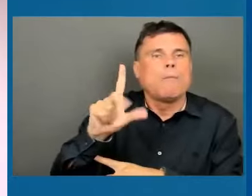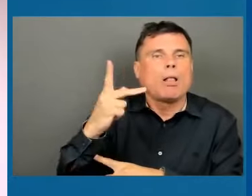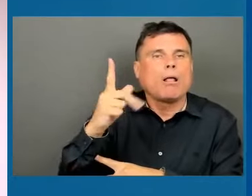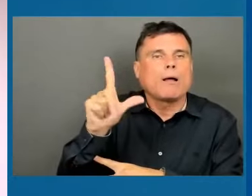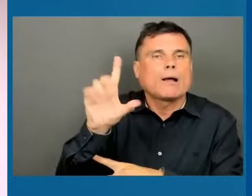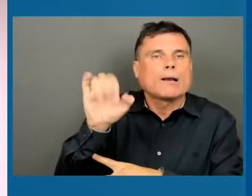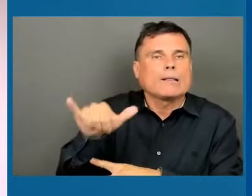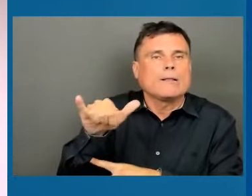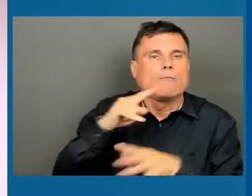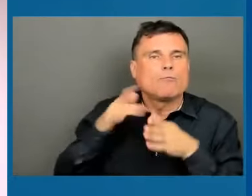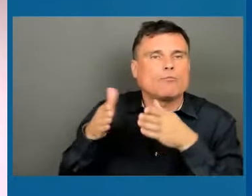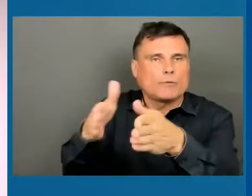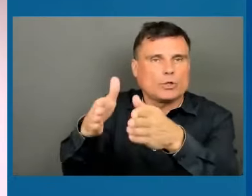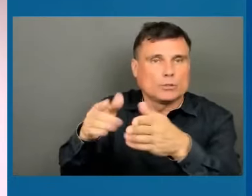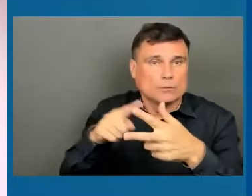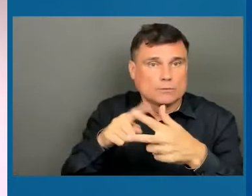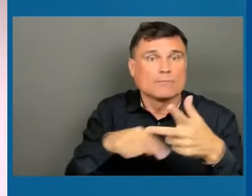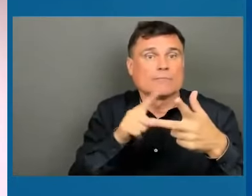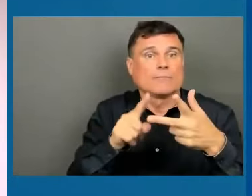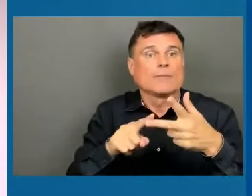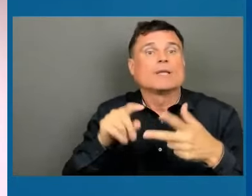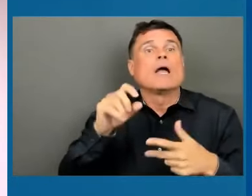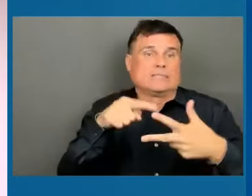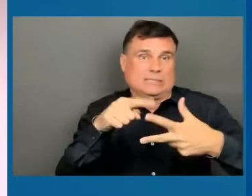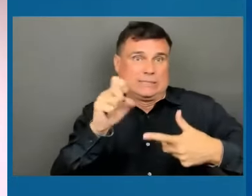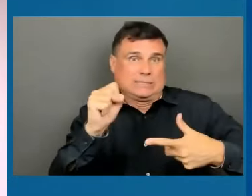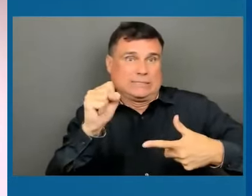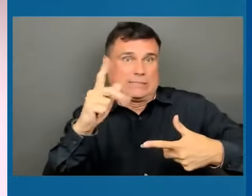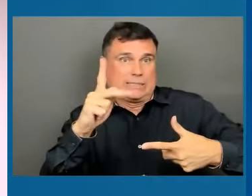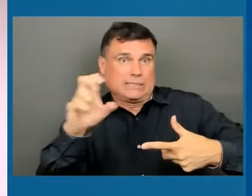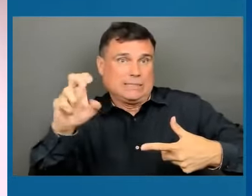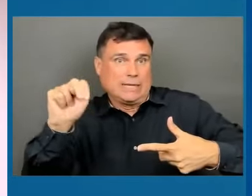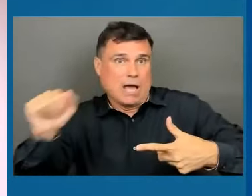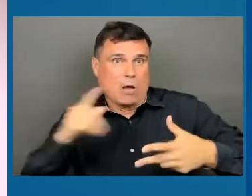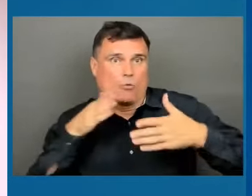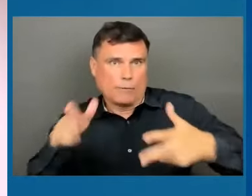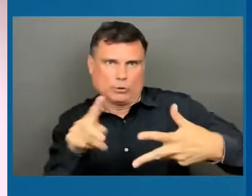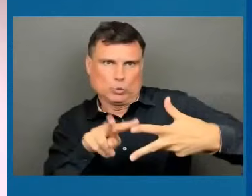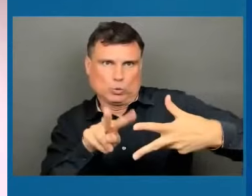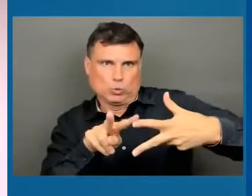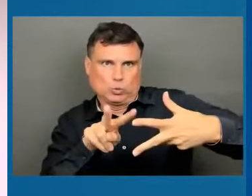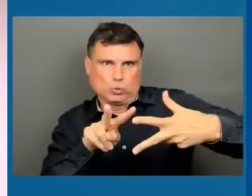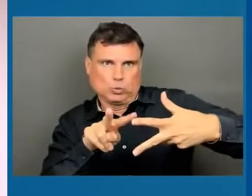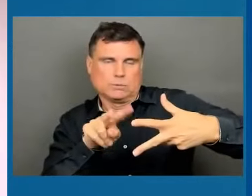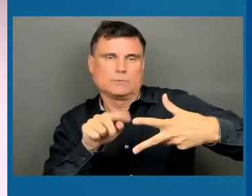melt and there is an additional short-term concern around rainfall. We are starting to